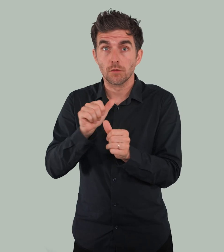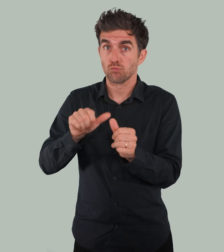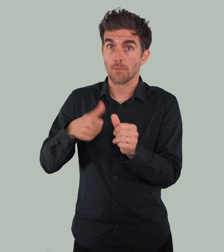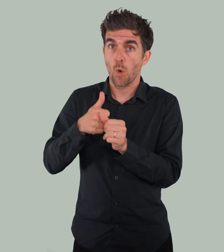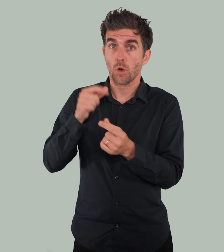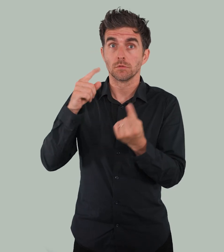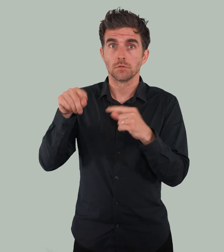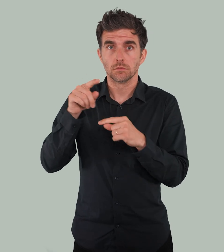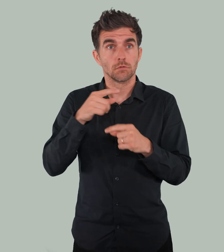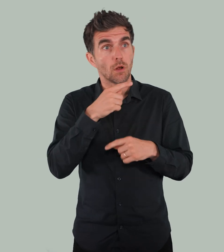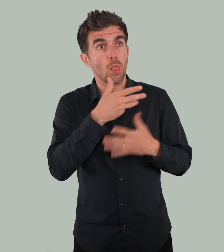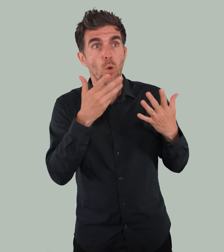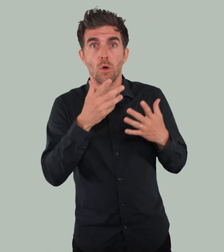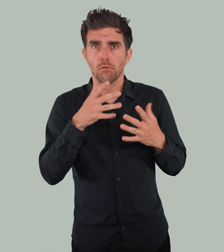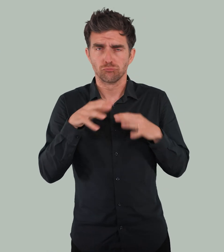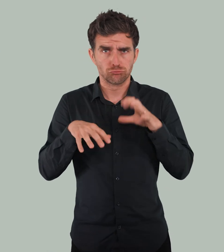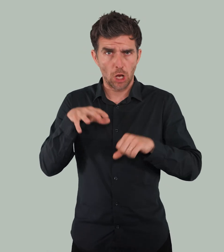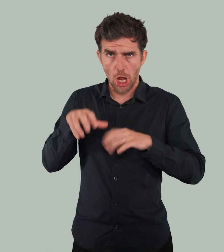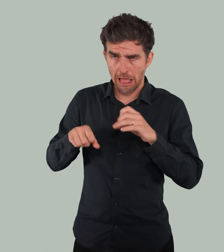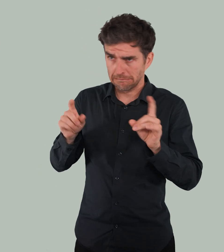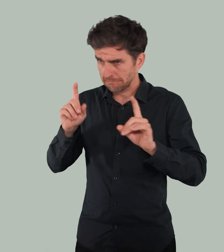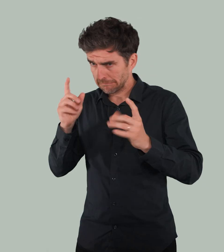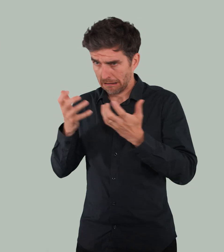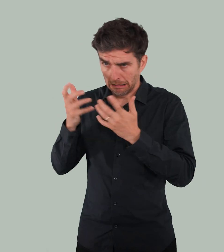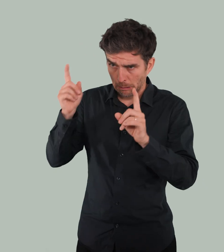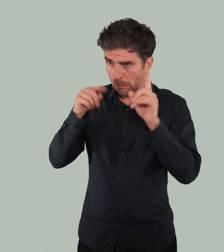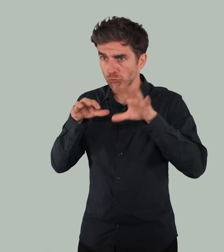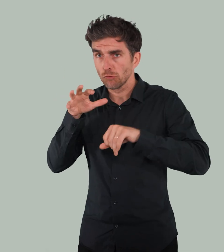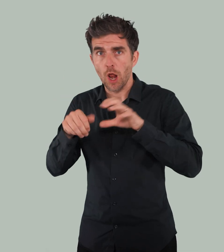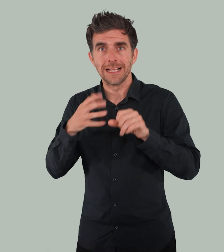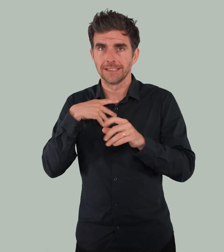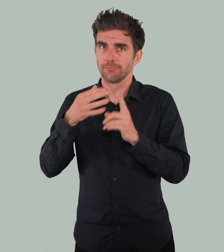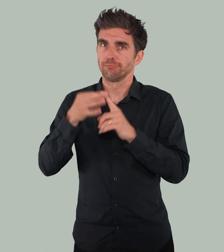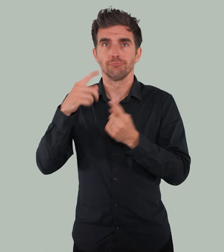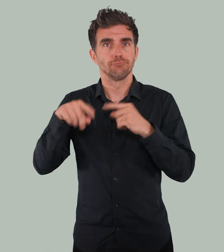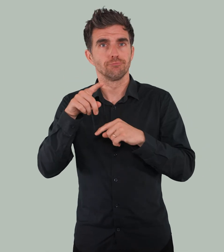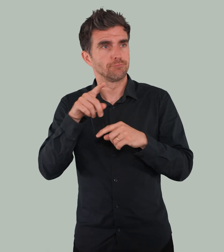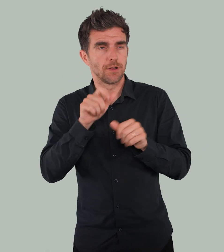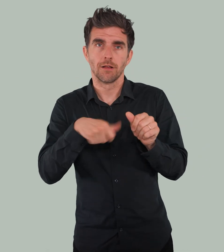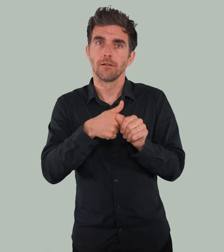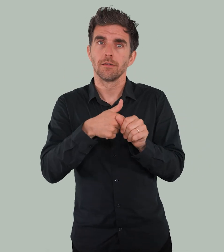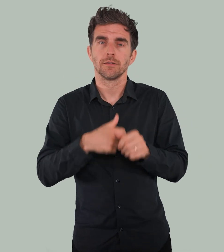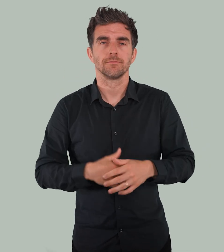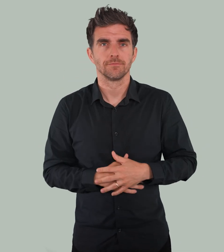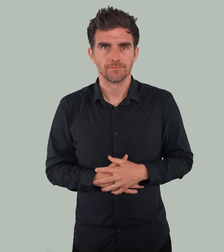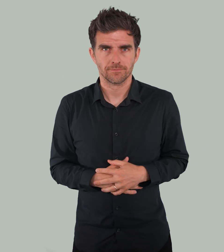and support for those who may struggle to navigate the system.